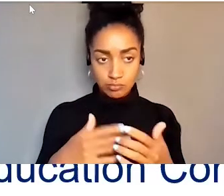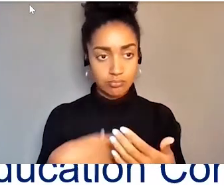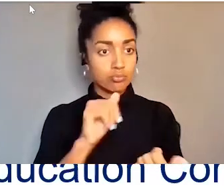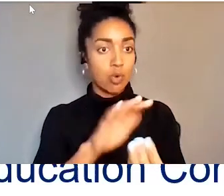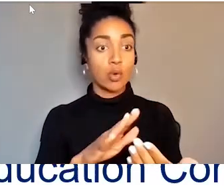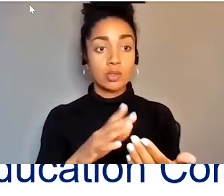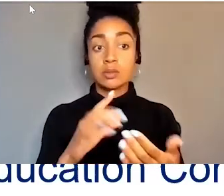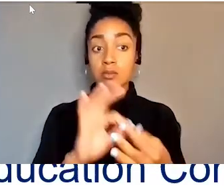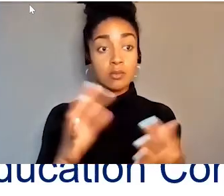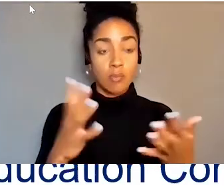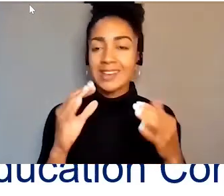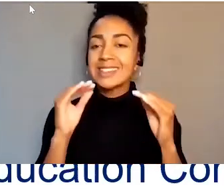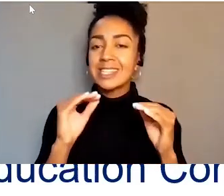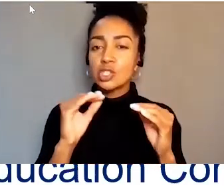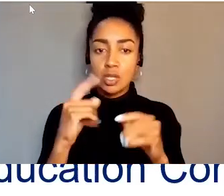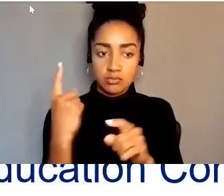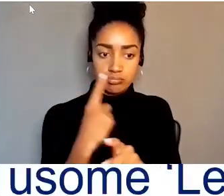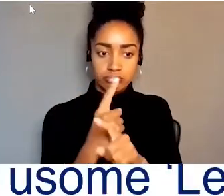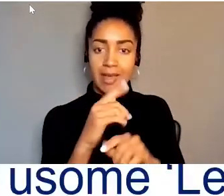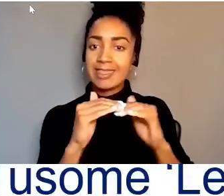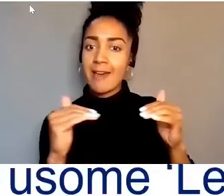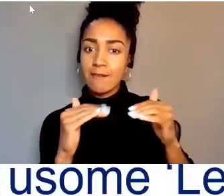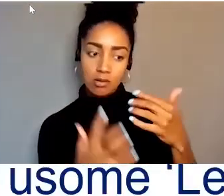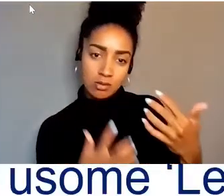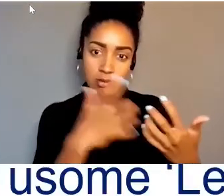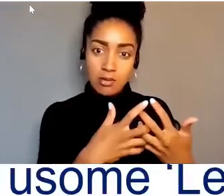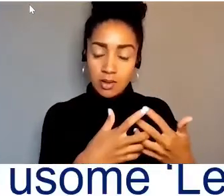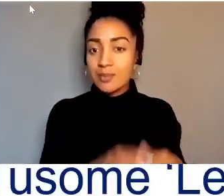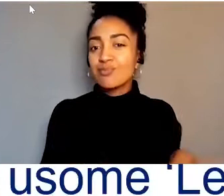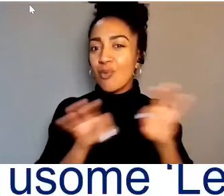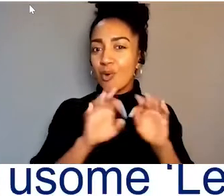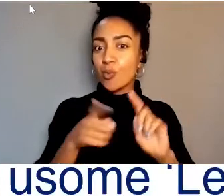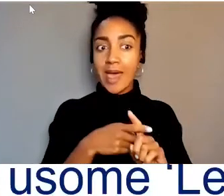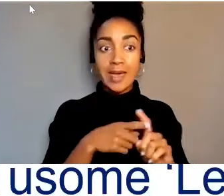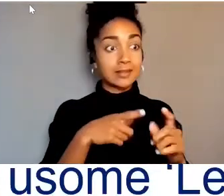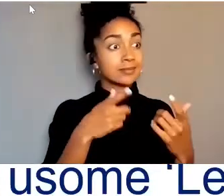an example of Kenya and Tusome,